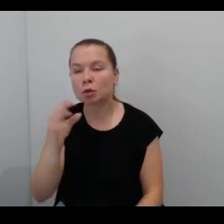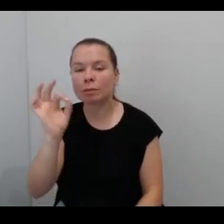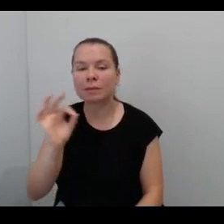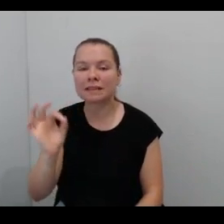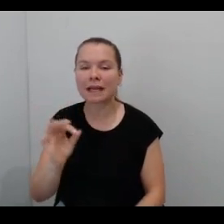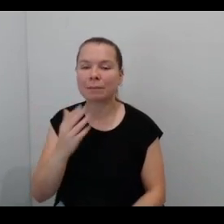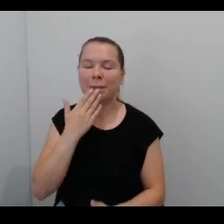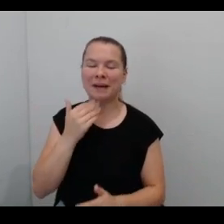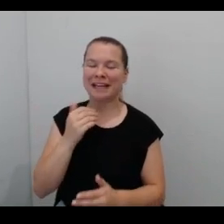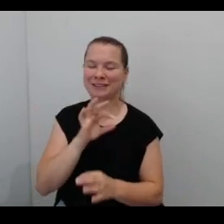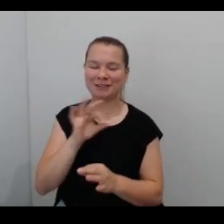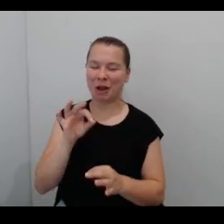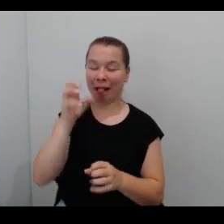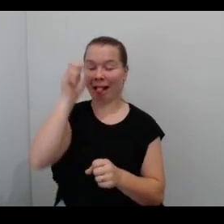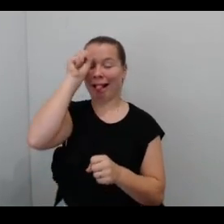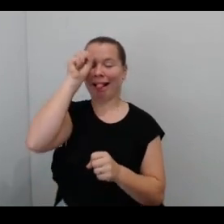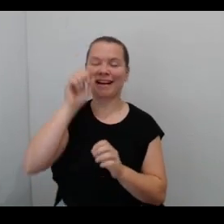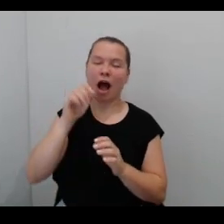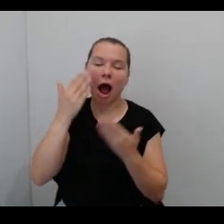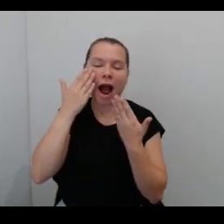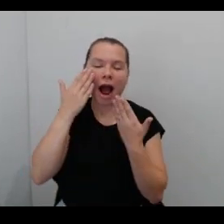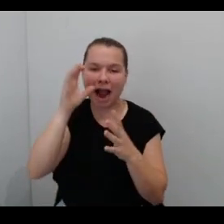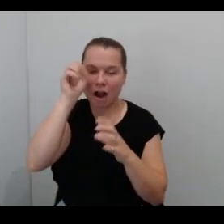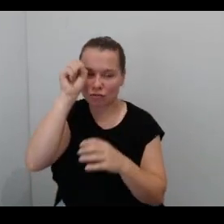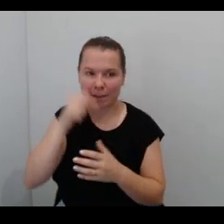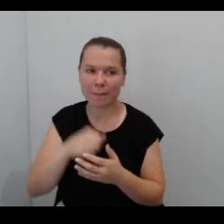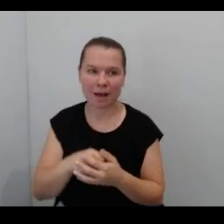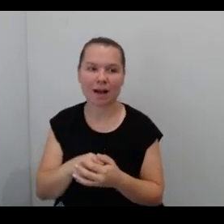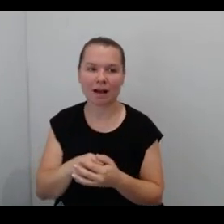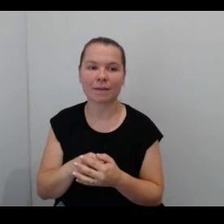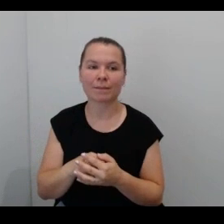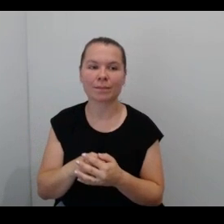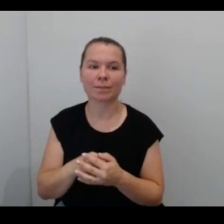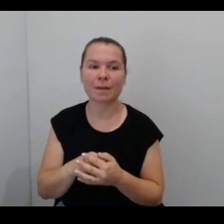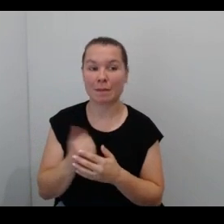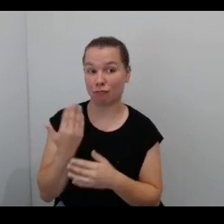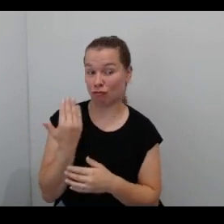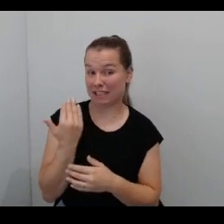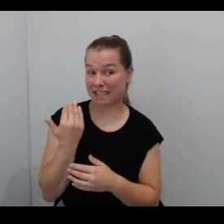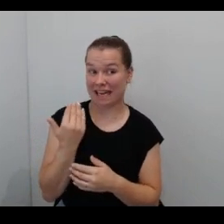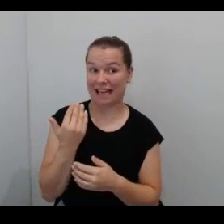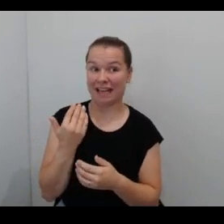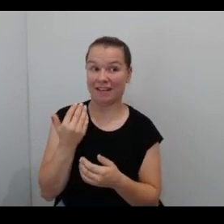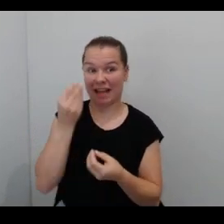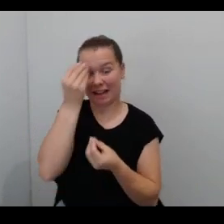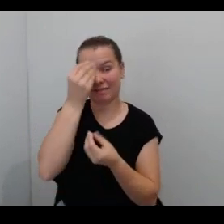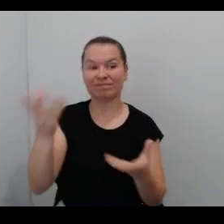It was released very recently and it is very low. Thank you for that, Paul and Kristy.